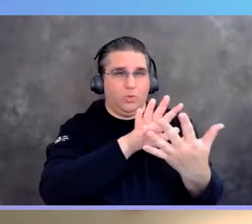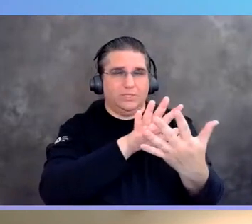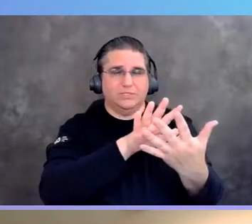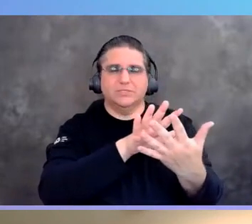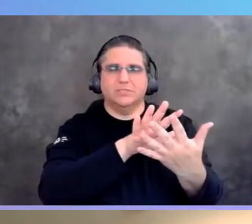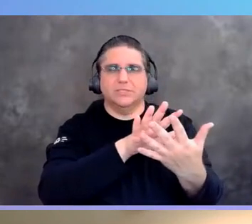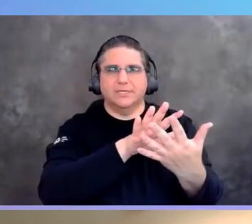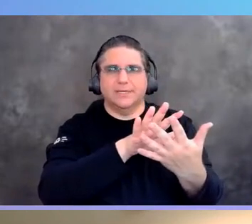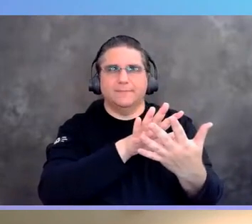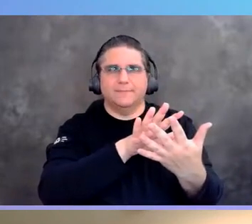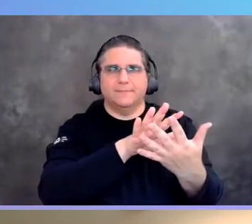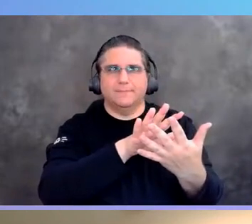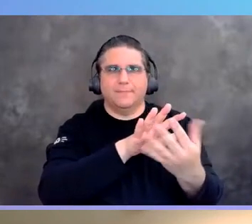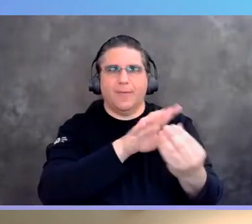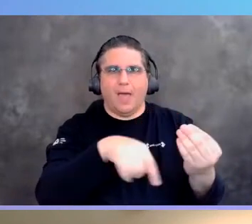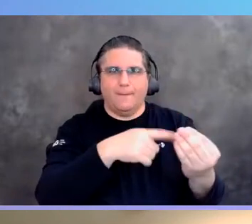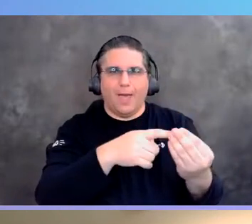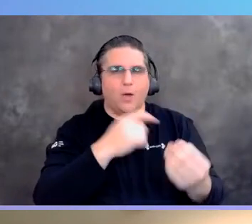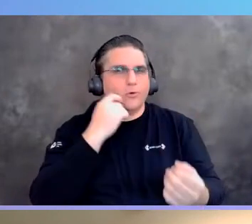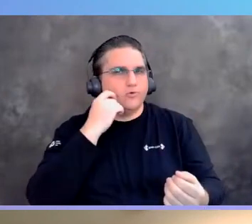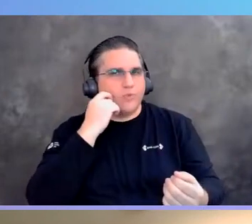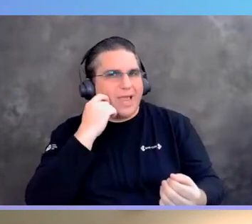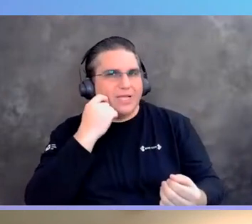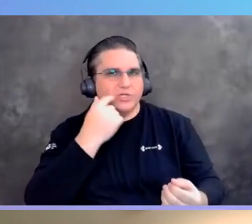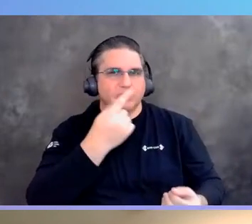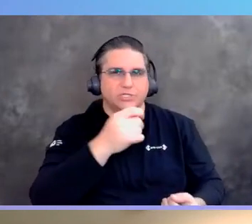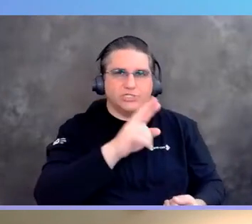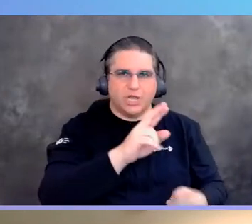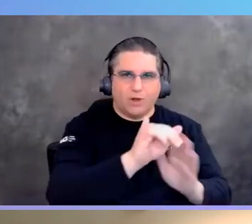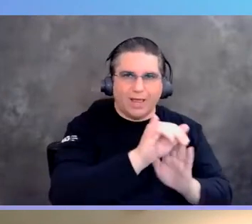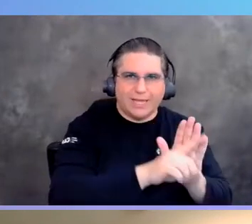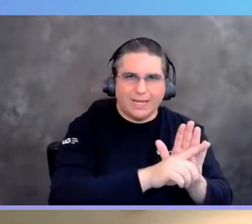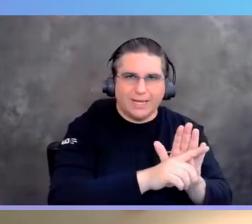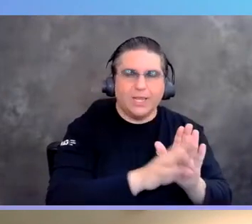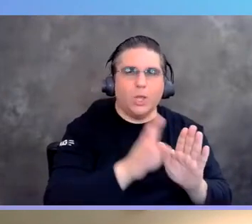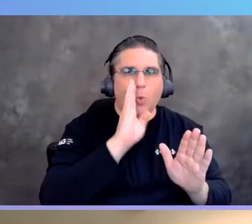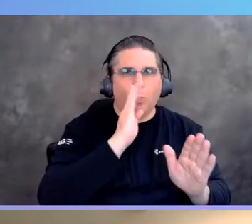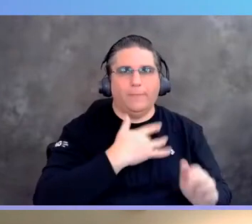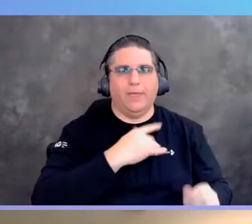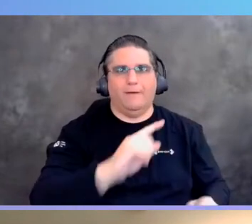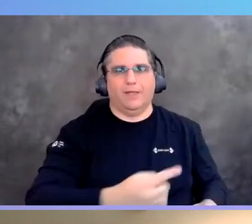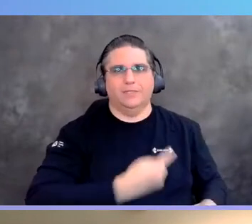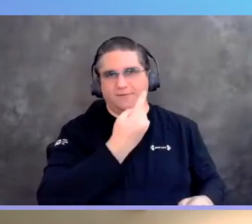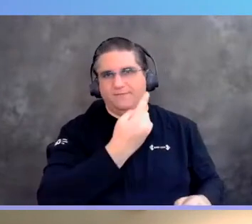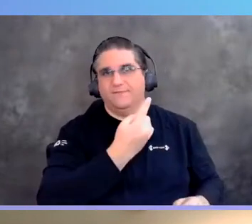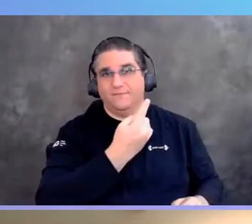racial and gender identity would be offensive. Our initial